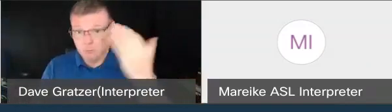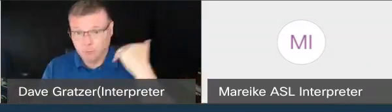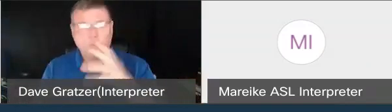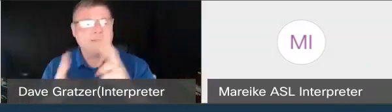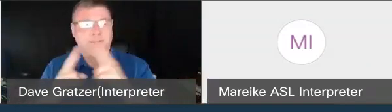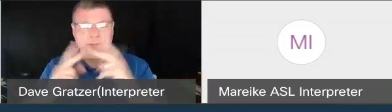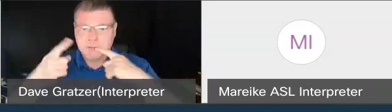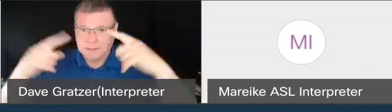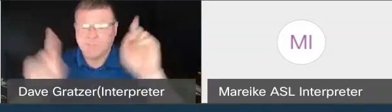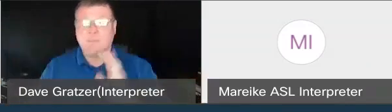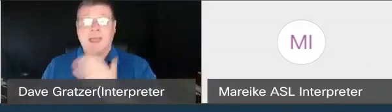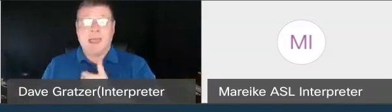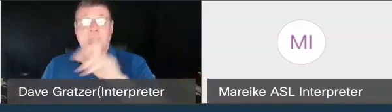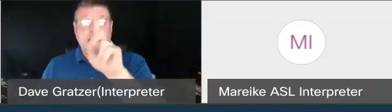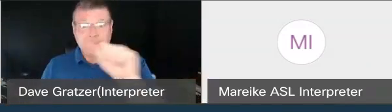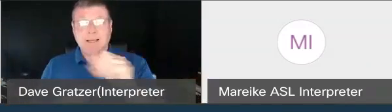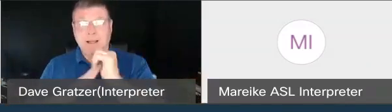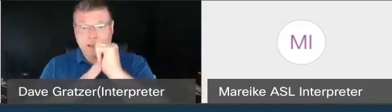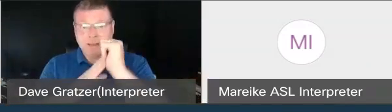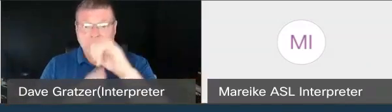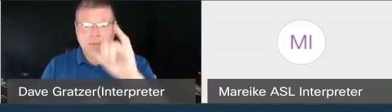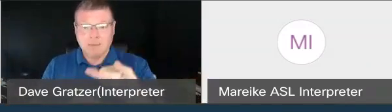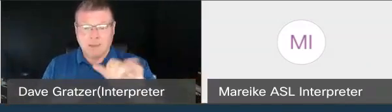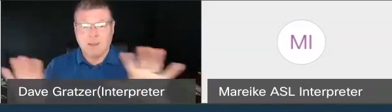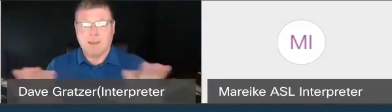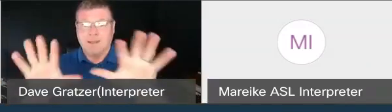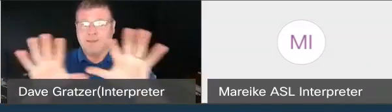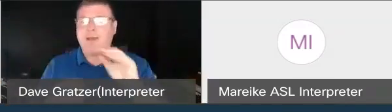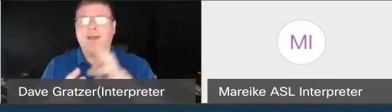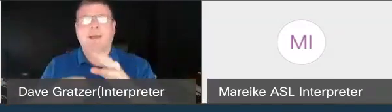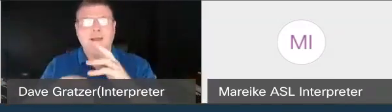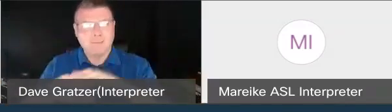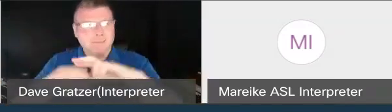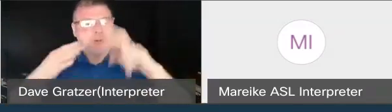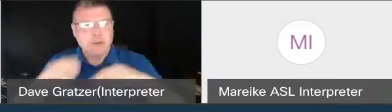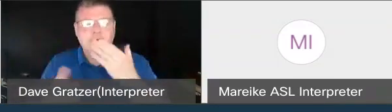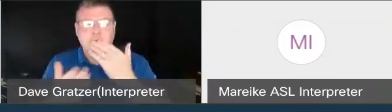Our district attorney led that, uh, effort and it was, uh--it led to some very important, uh, goals and objectives